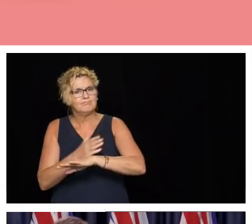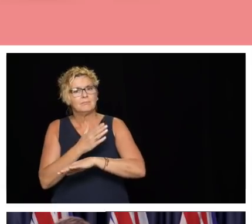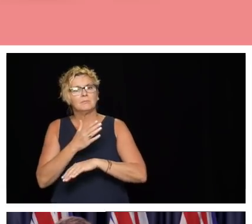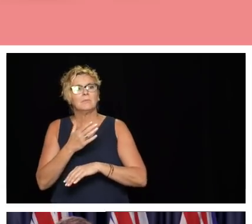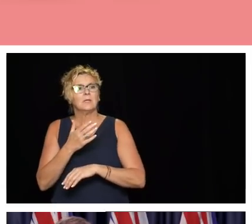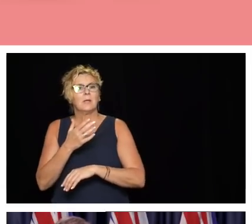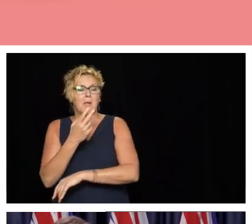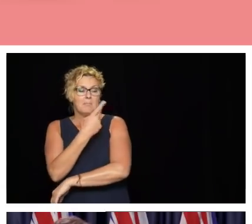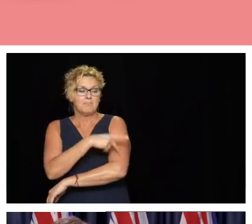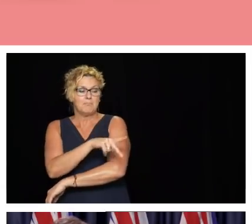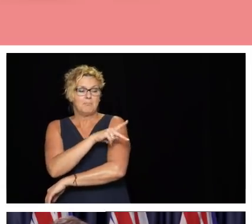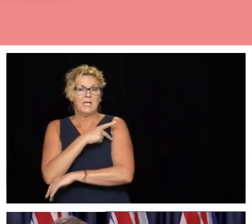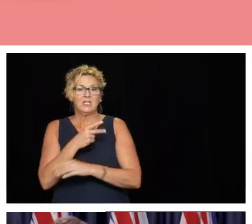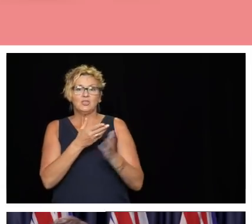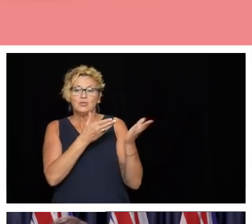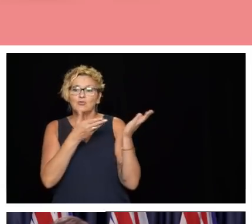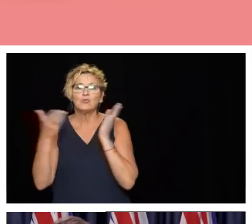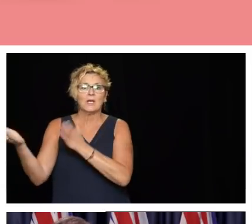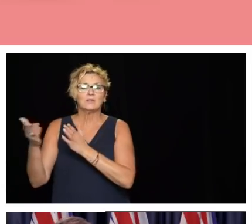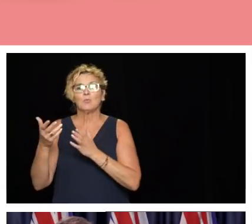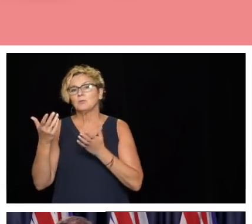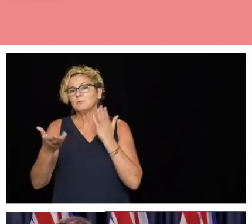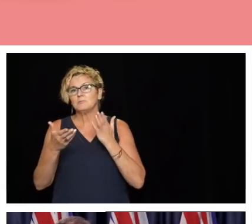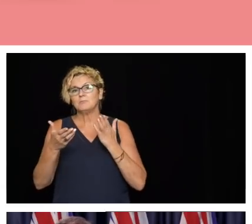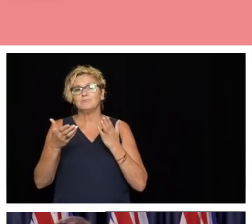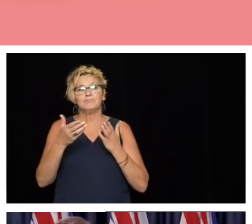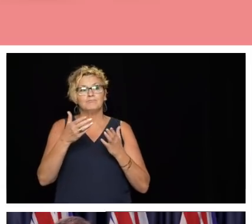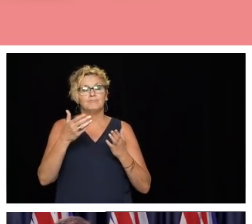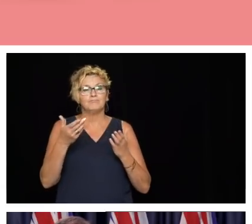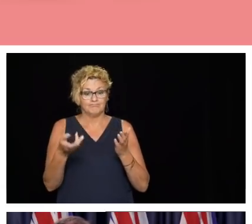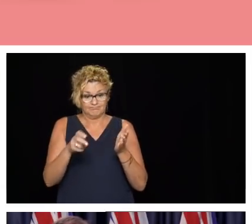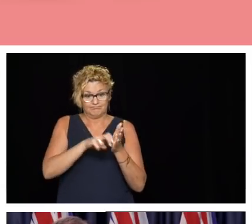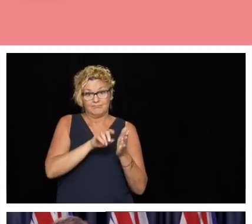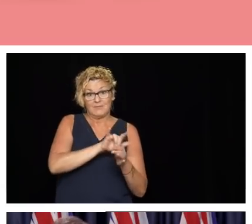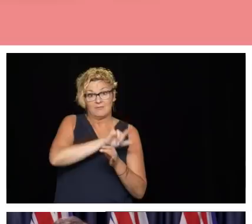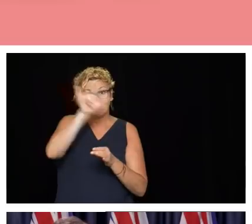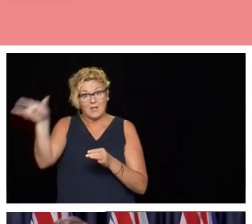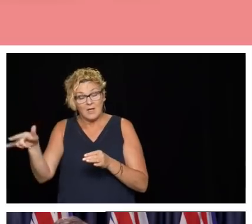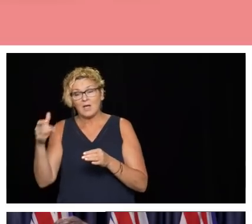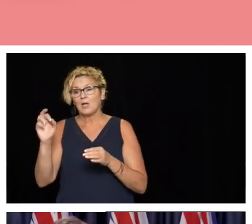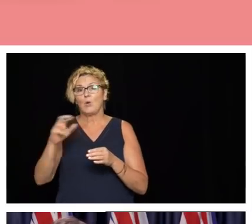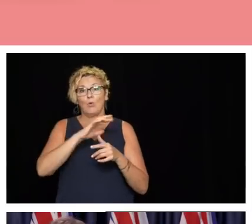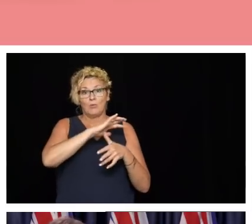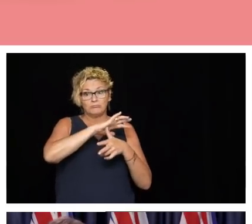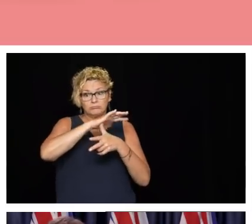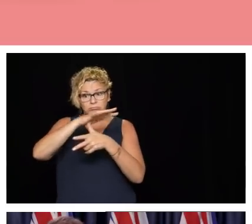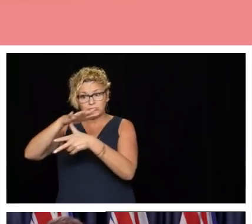they have absolutely proven their weight in gold during the COVID-19 Pandemic. I'm going to go on to the next page.